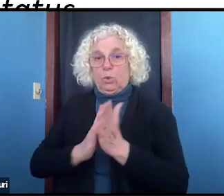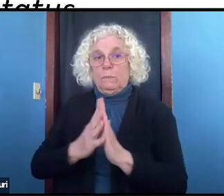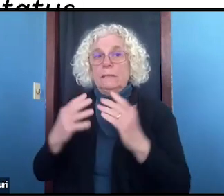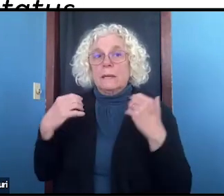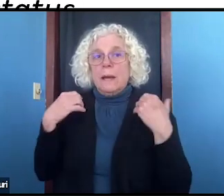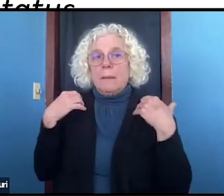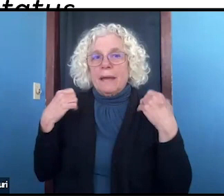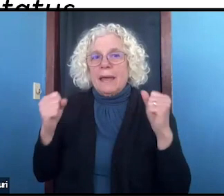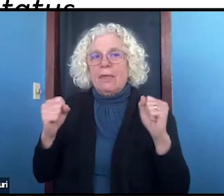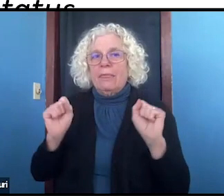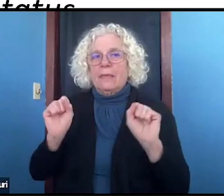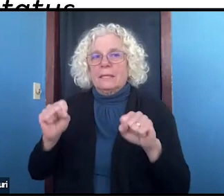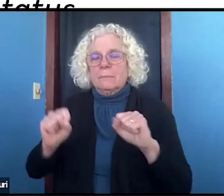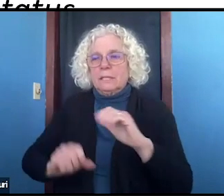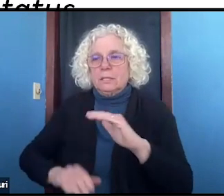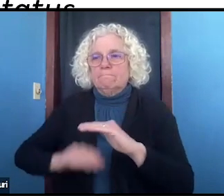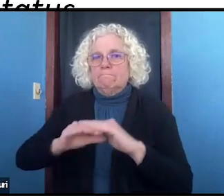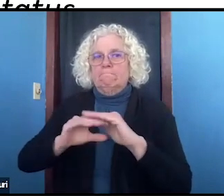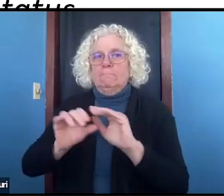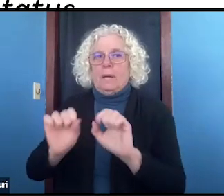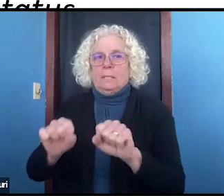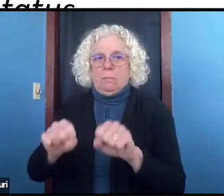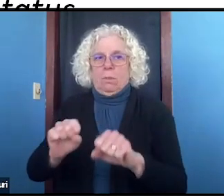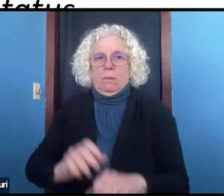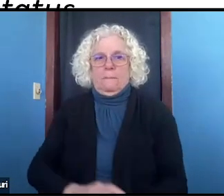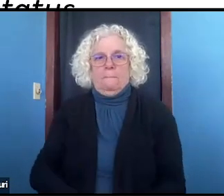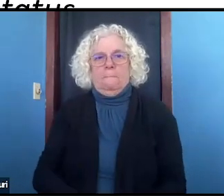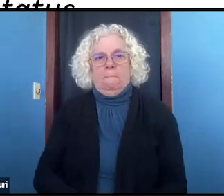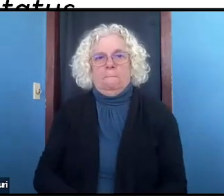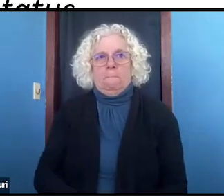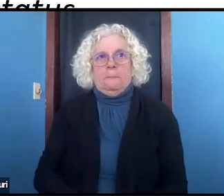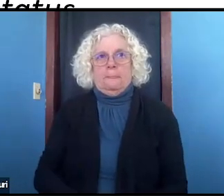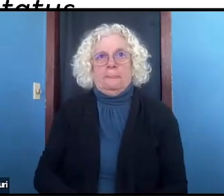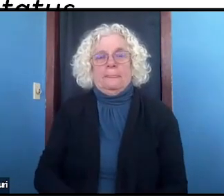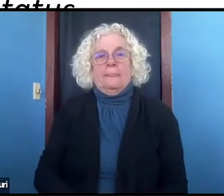as possible. Recognizing the importance